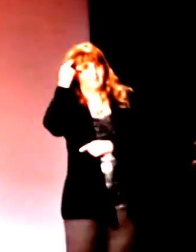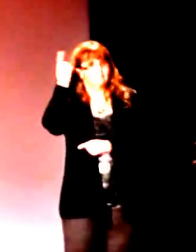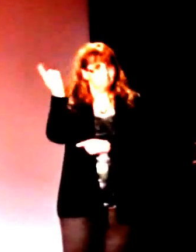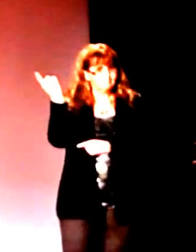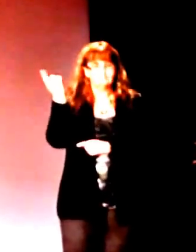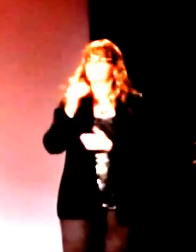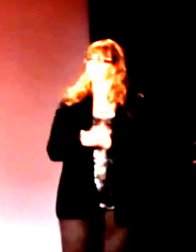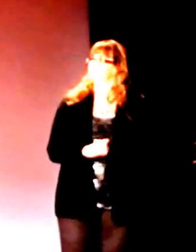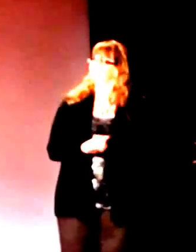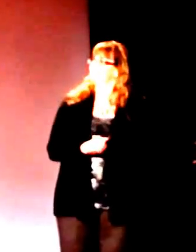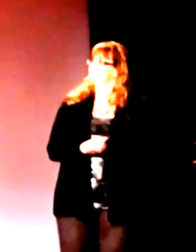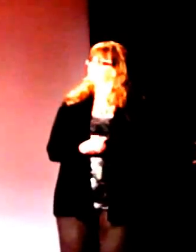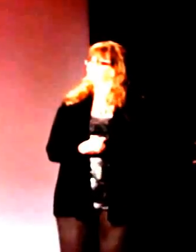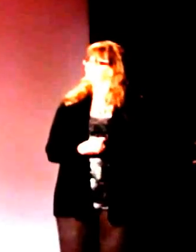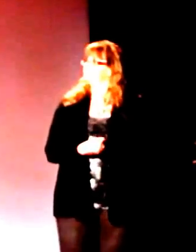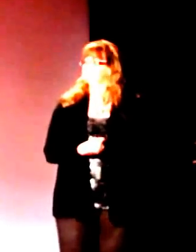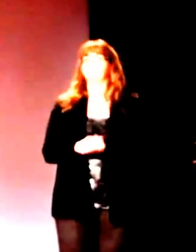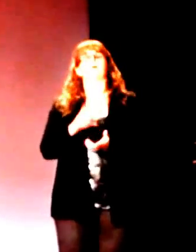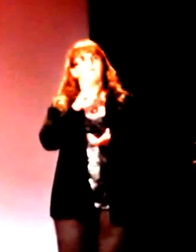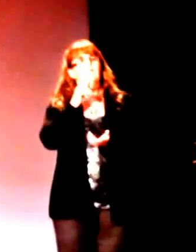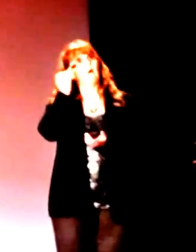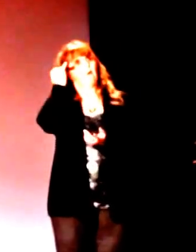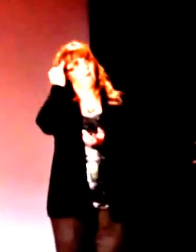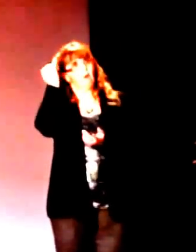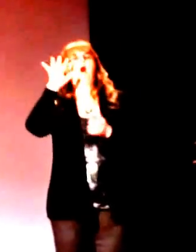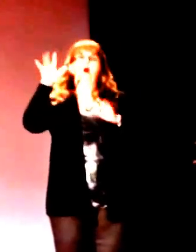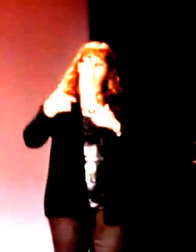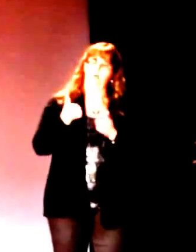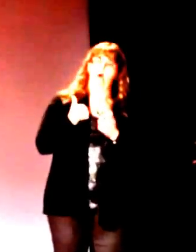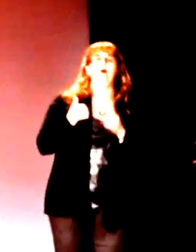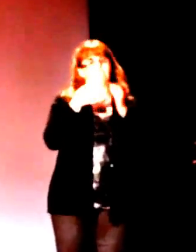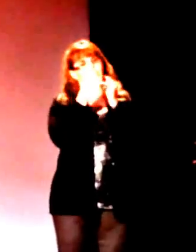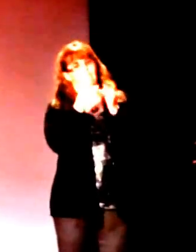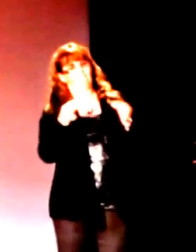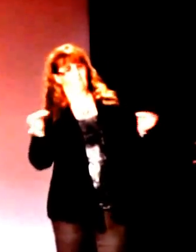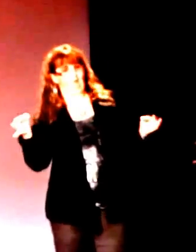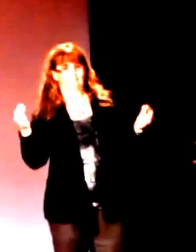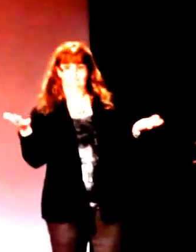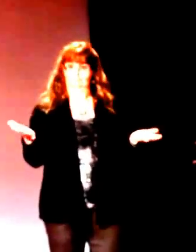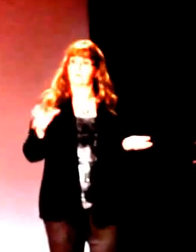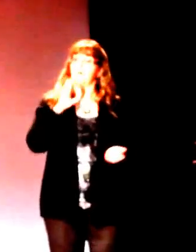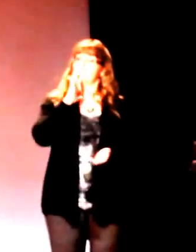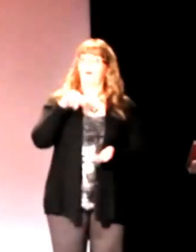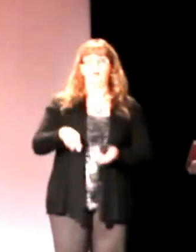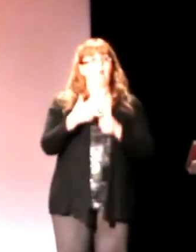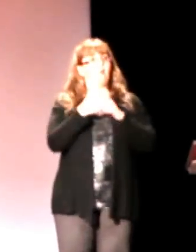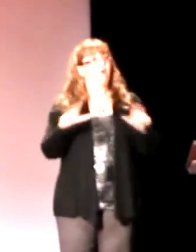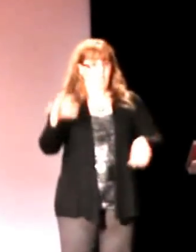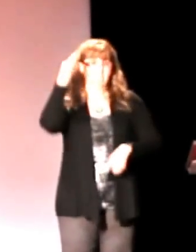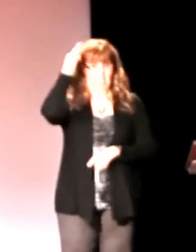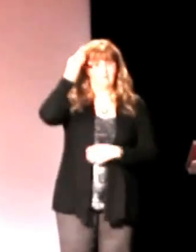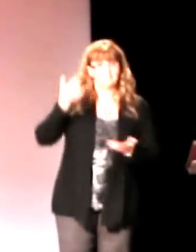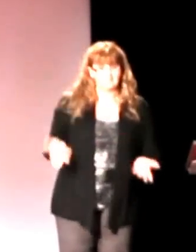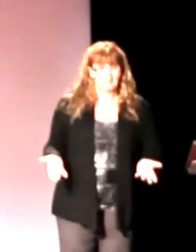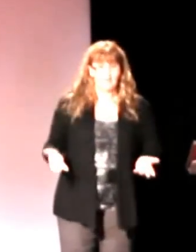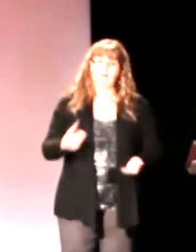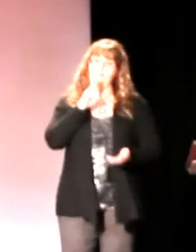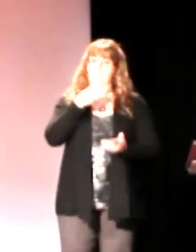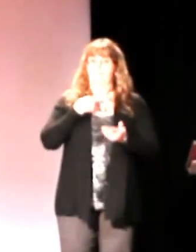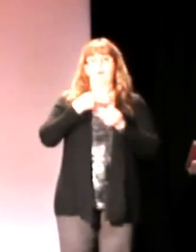...and then I create my message. As this is a francophone conference, I am using French.